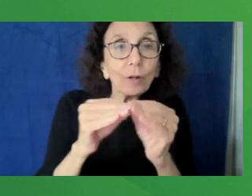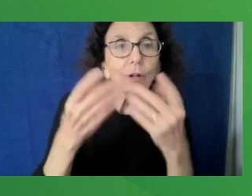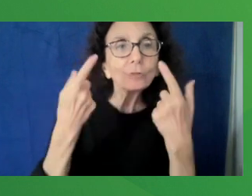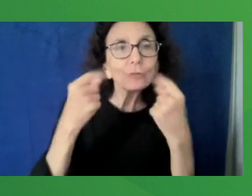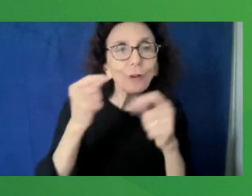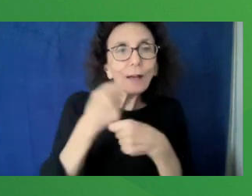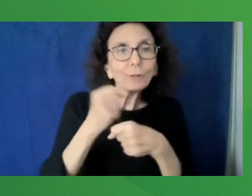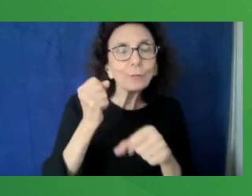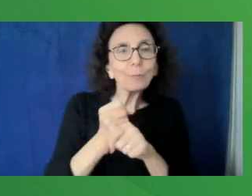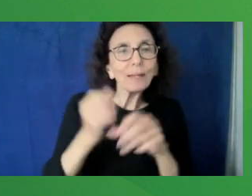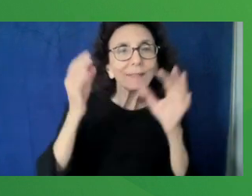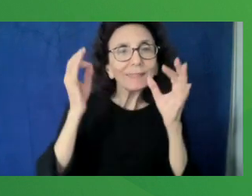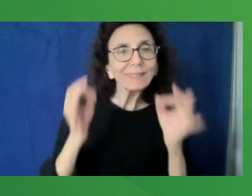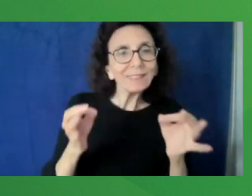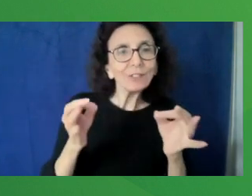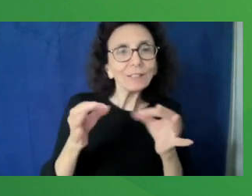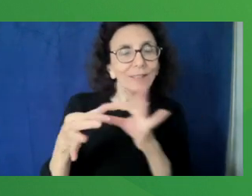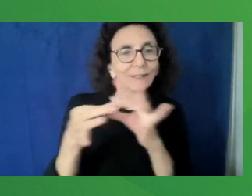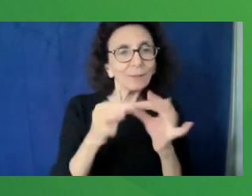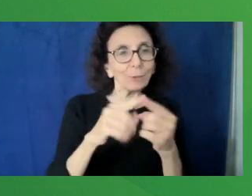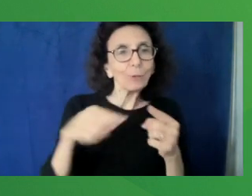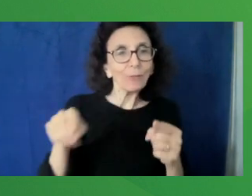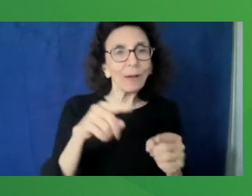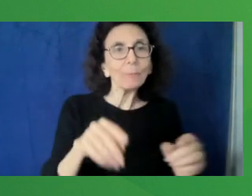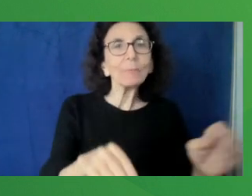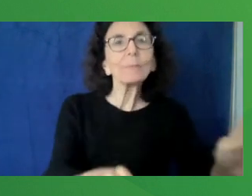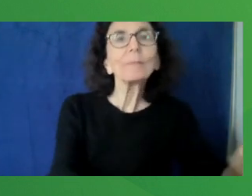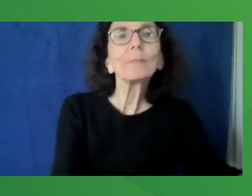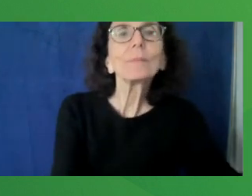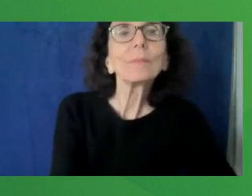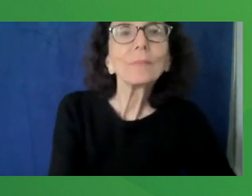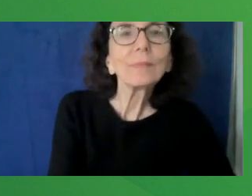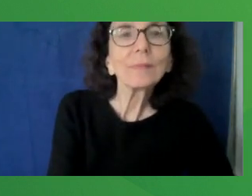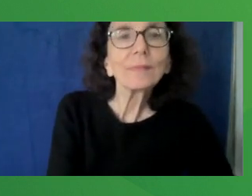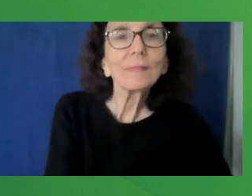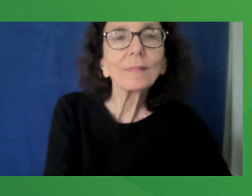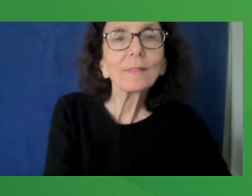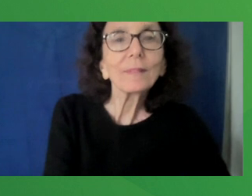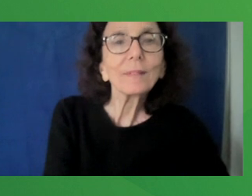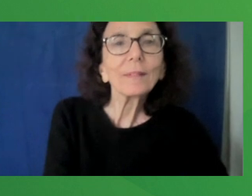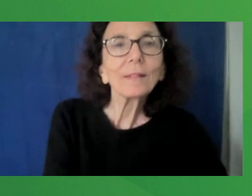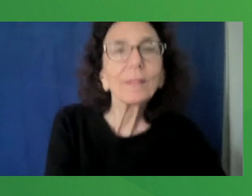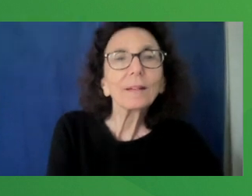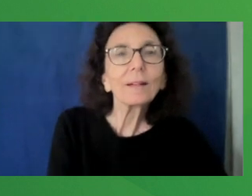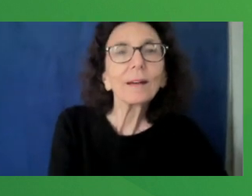local to them. And then hopefully take action to make things just a little bit better in the